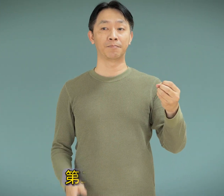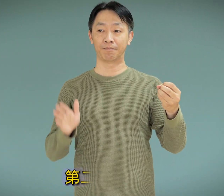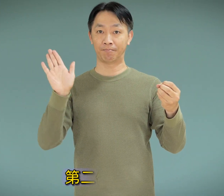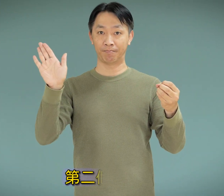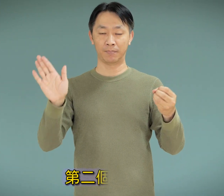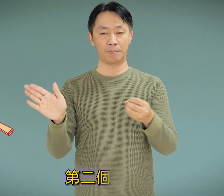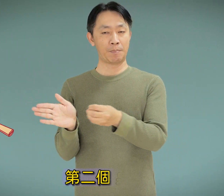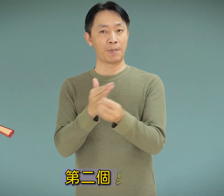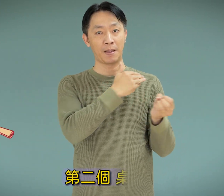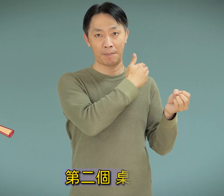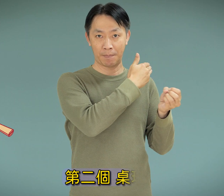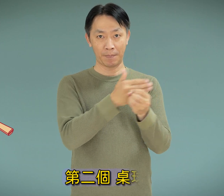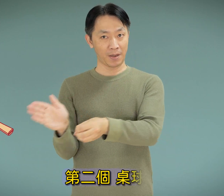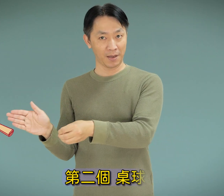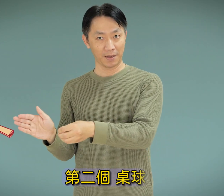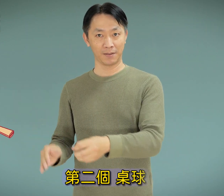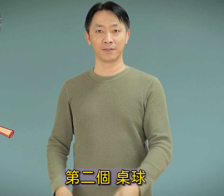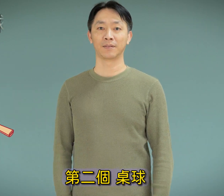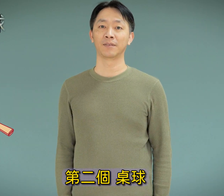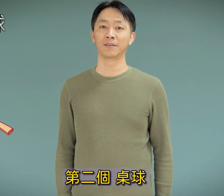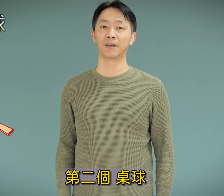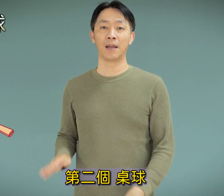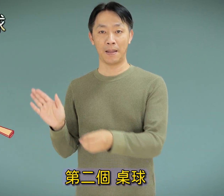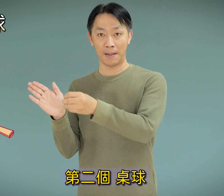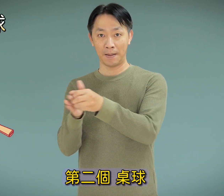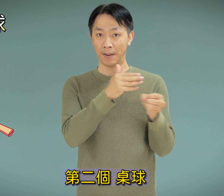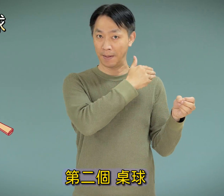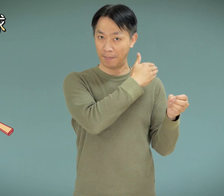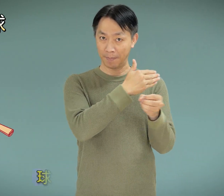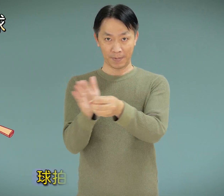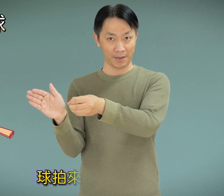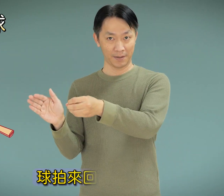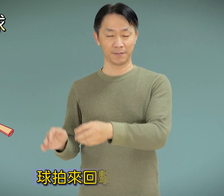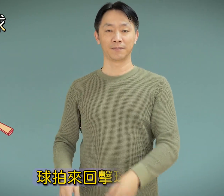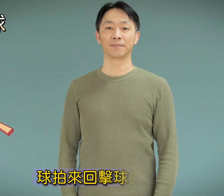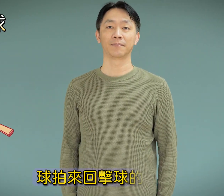and this is the bat then use hands to imitate the action of playing TABLE